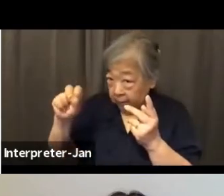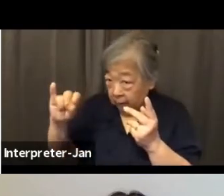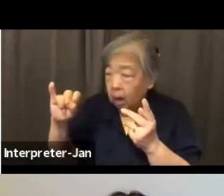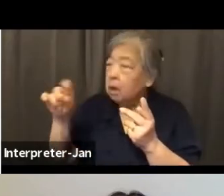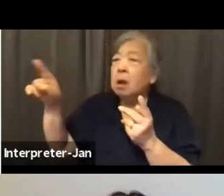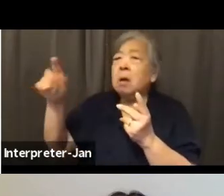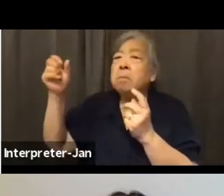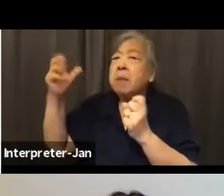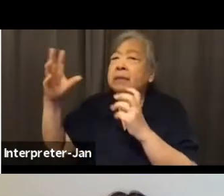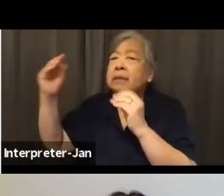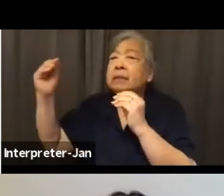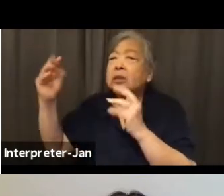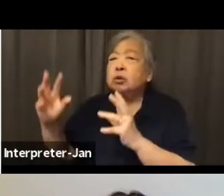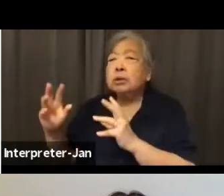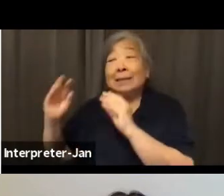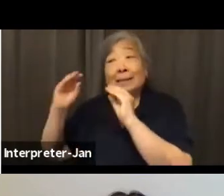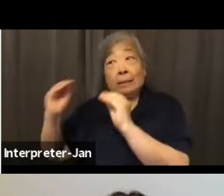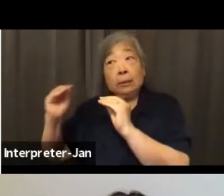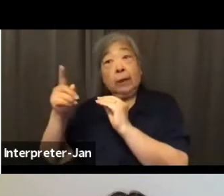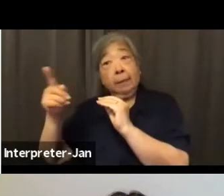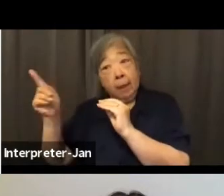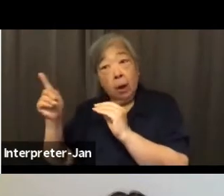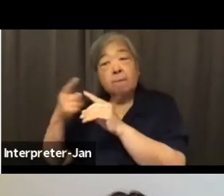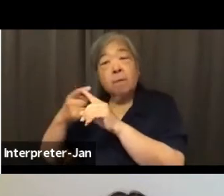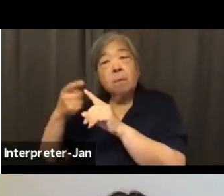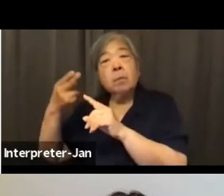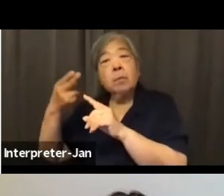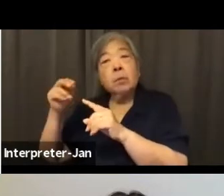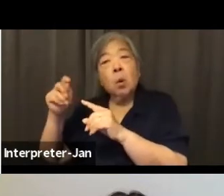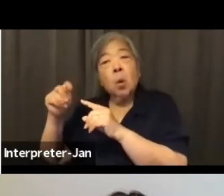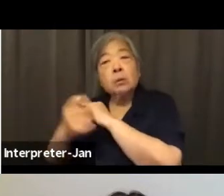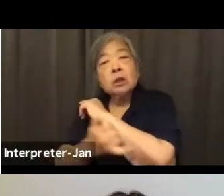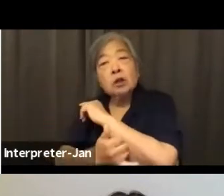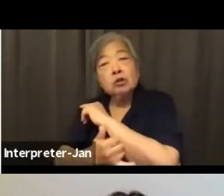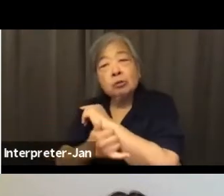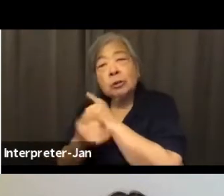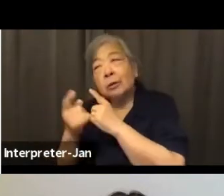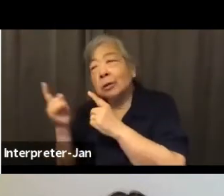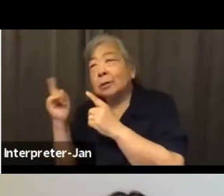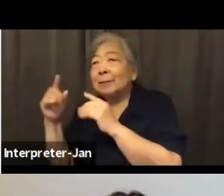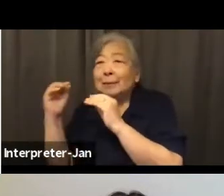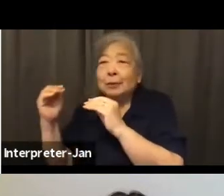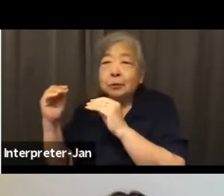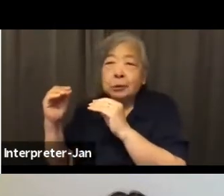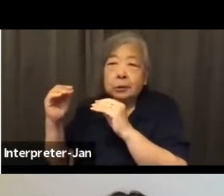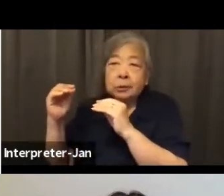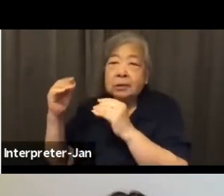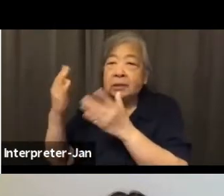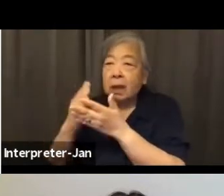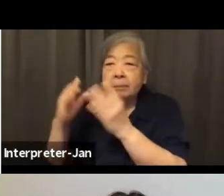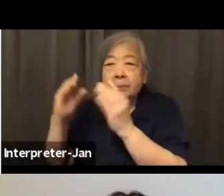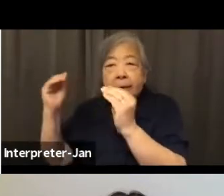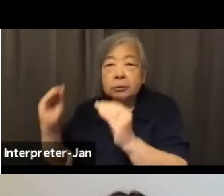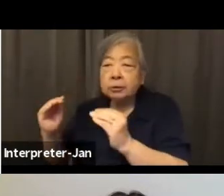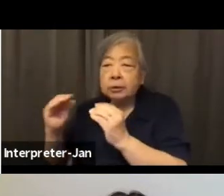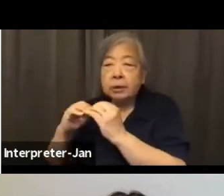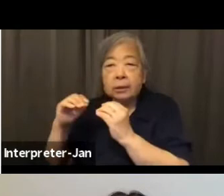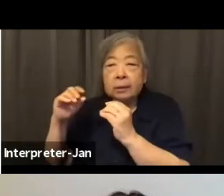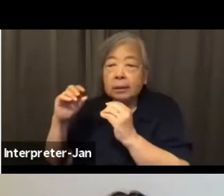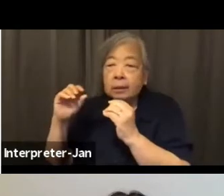in the host countries so we had teachers teaching from Morocco, Taiwan, Korea, all over, so